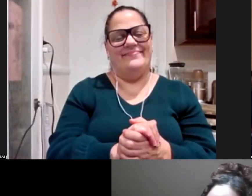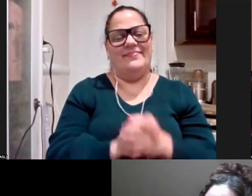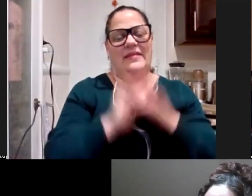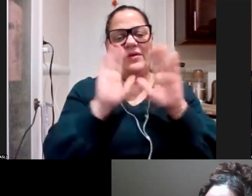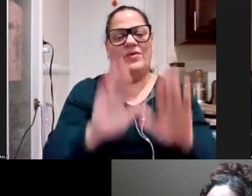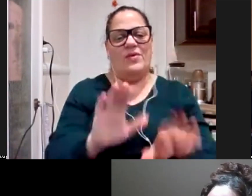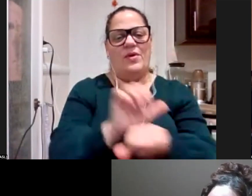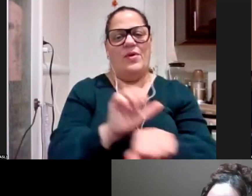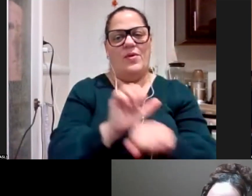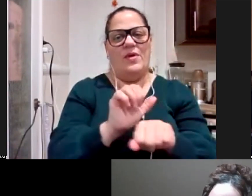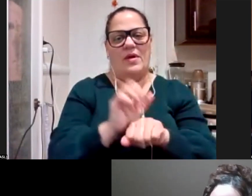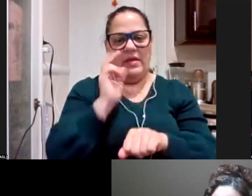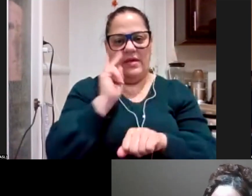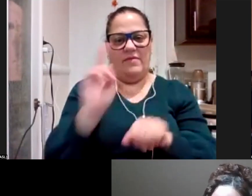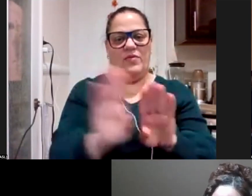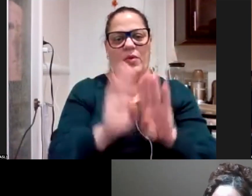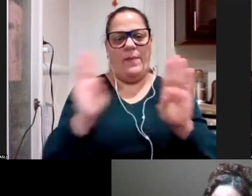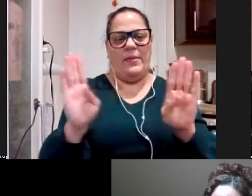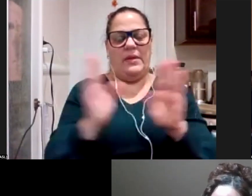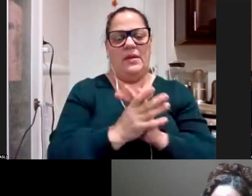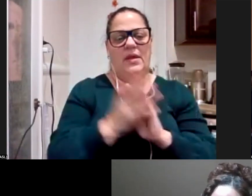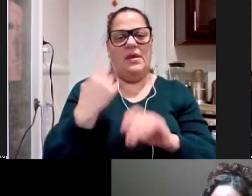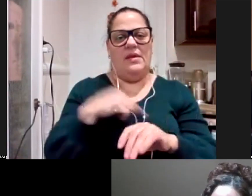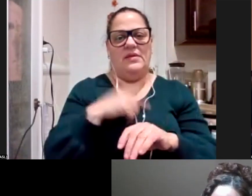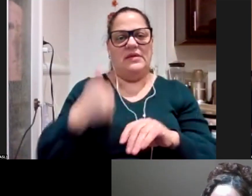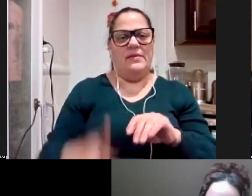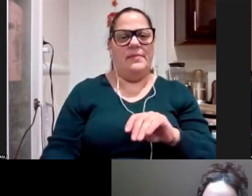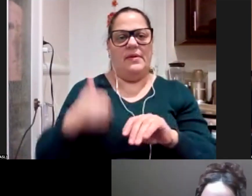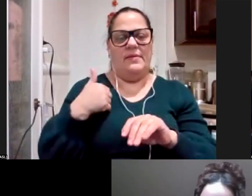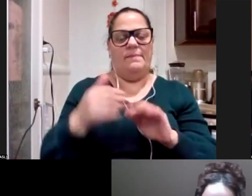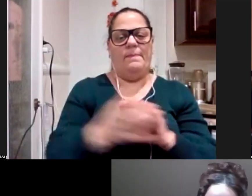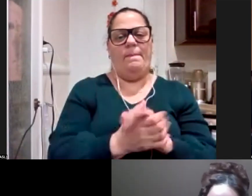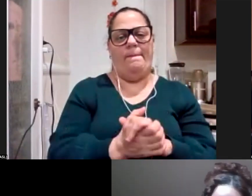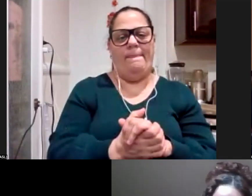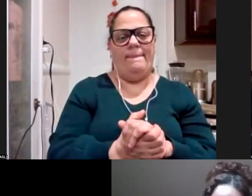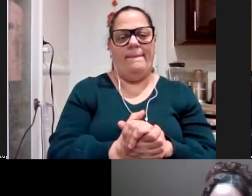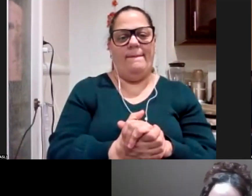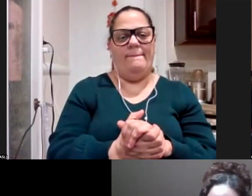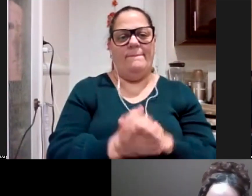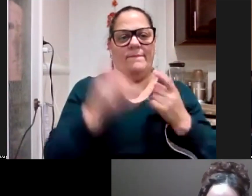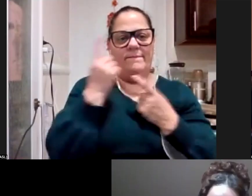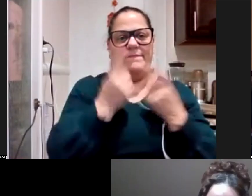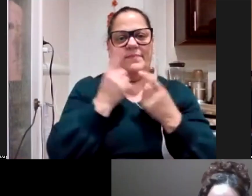Looking forward to the opening” as am I." I have [CHRIS] Thanks. Thank you all. [ALICE] Have to figure out how I'm going to get there.